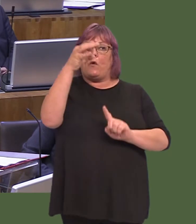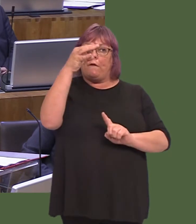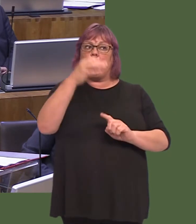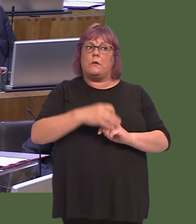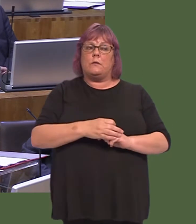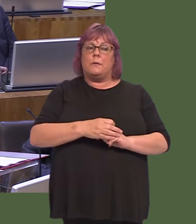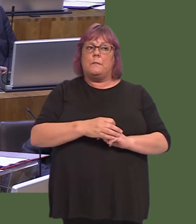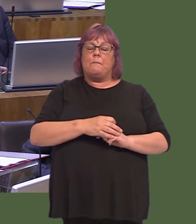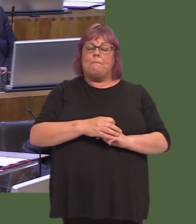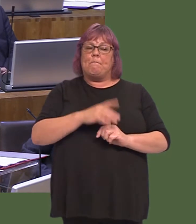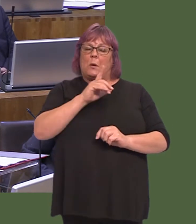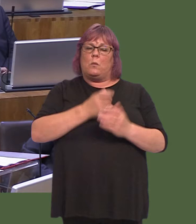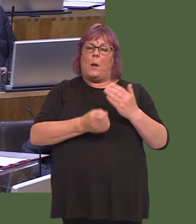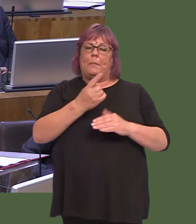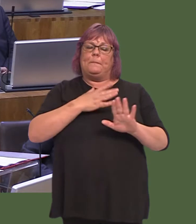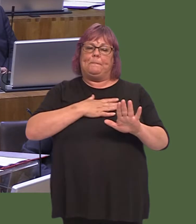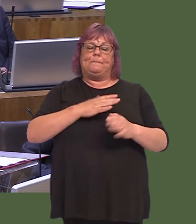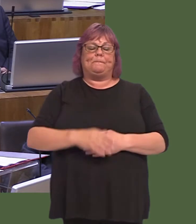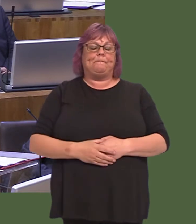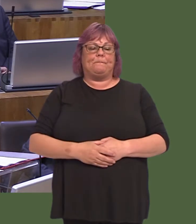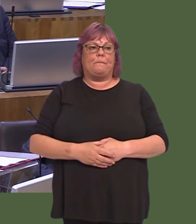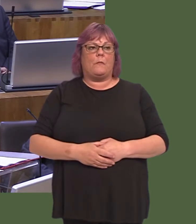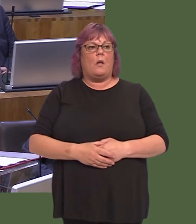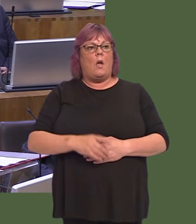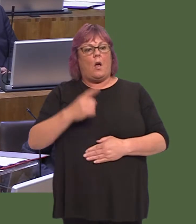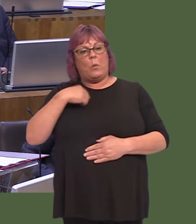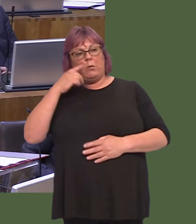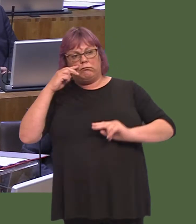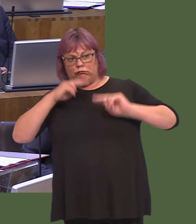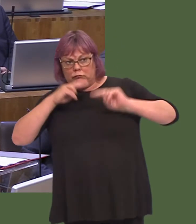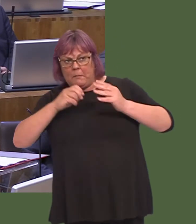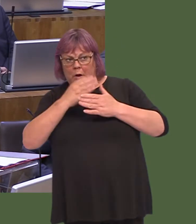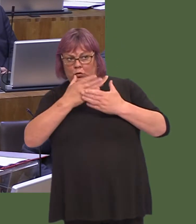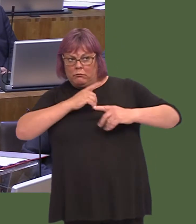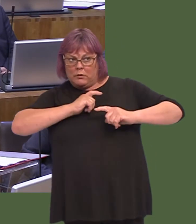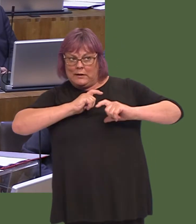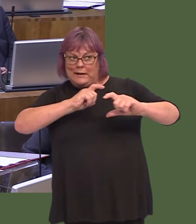what is, of course, a very sad case, and we will ensure that that continues.